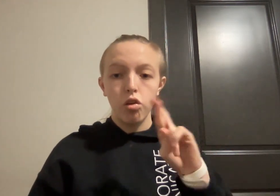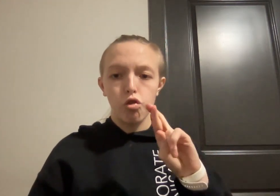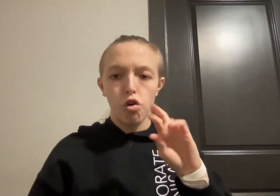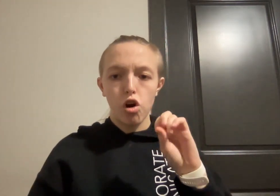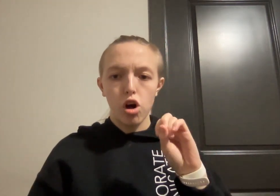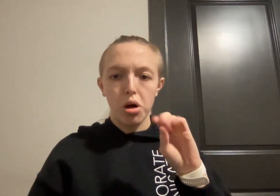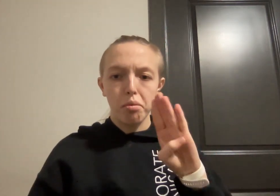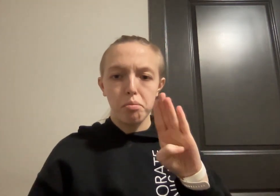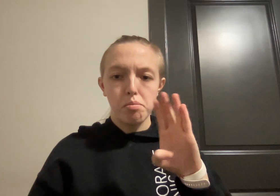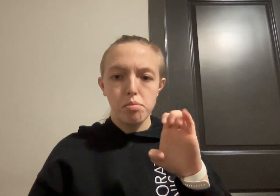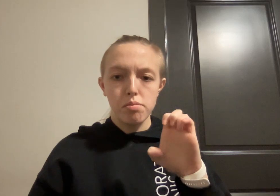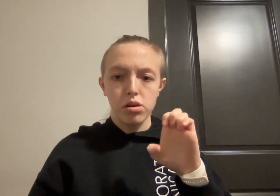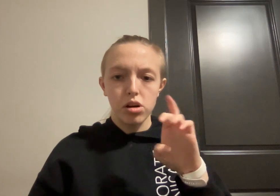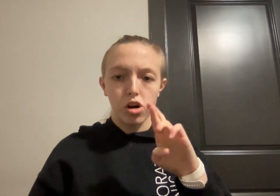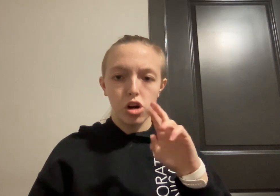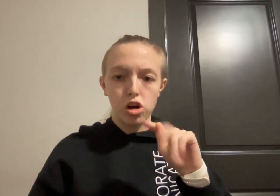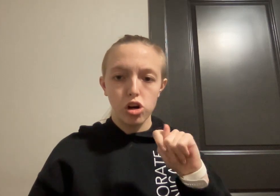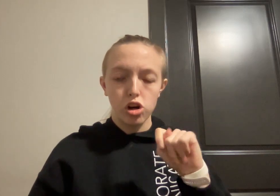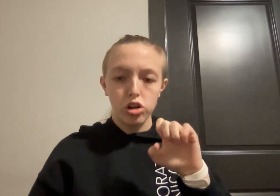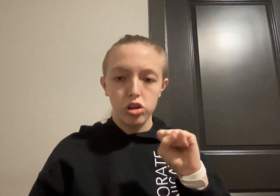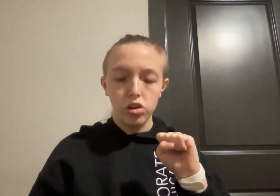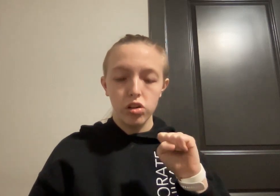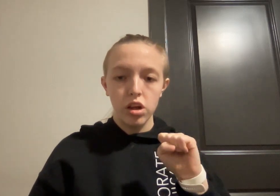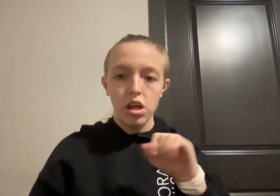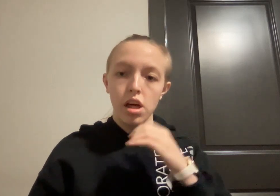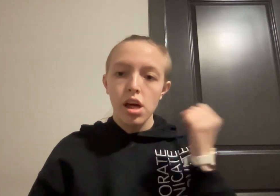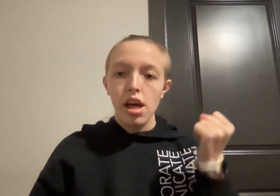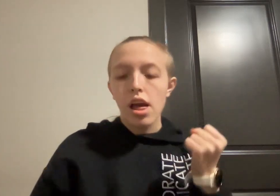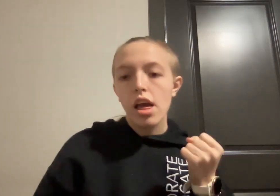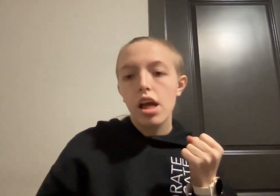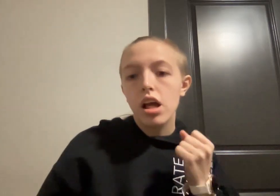named Josey Roberts